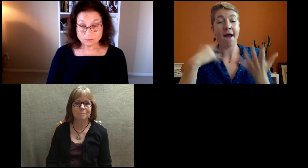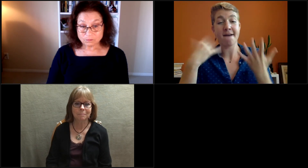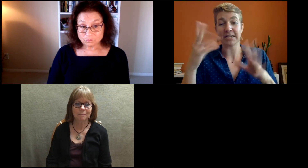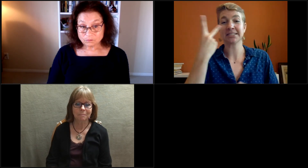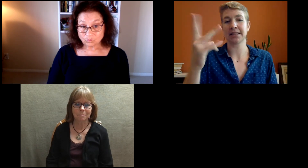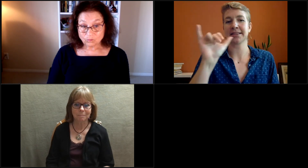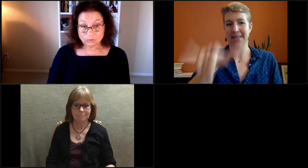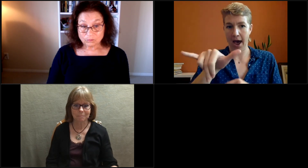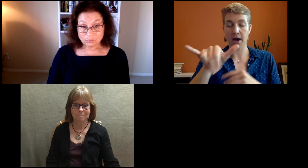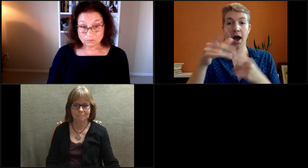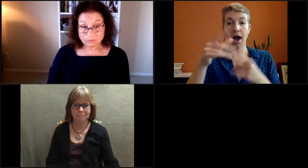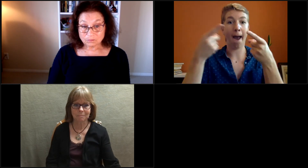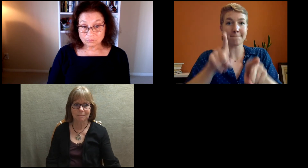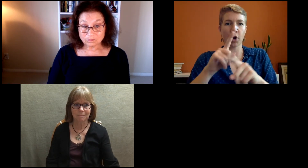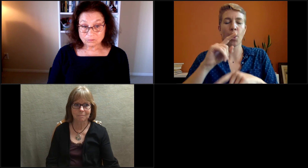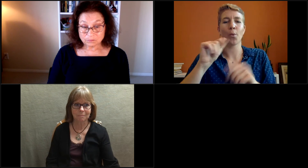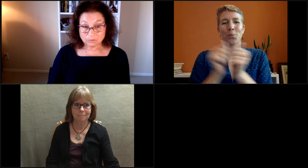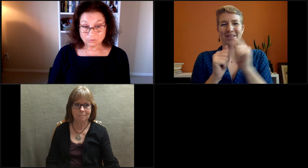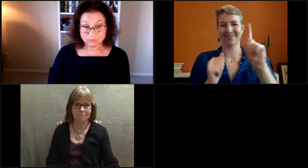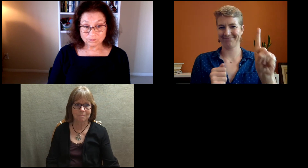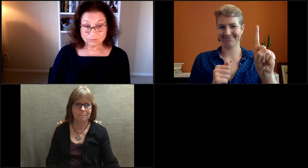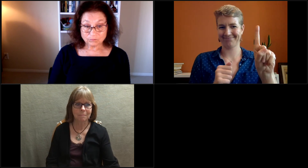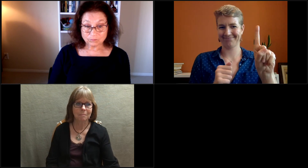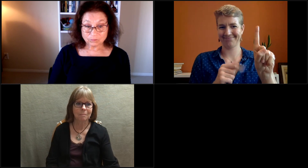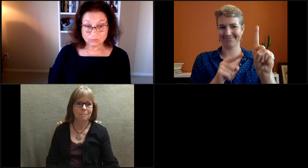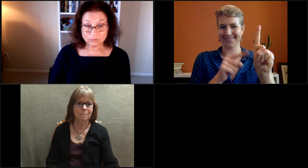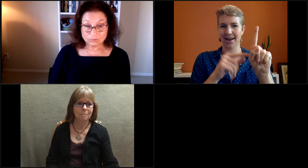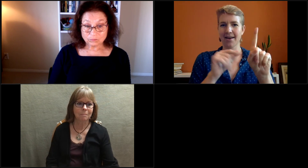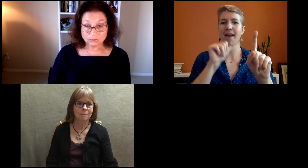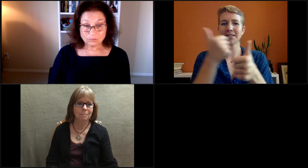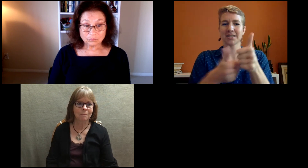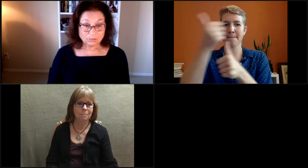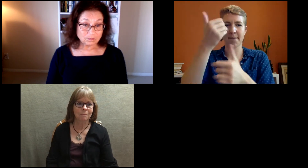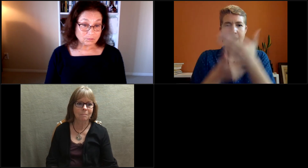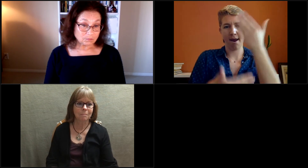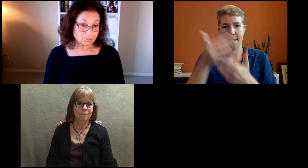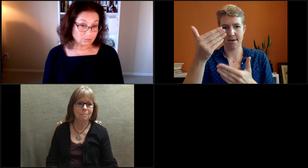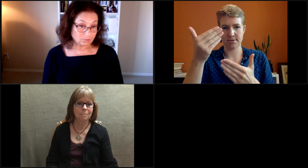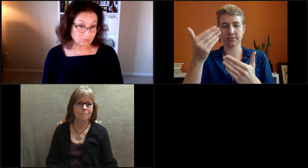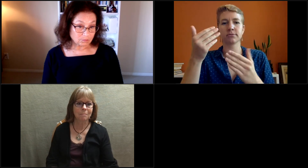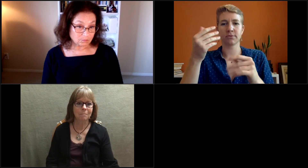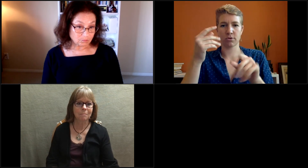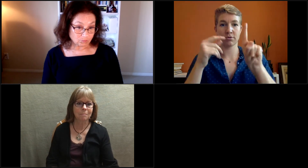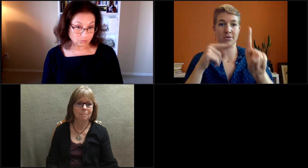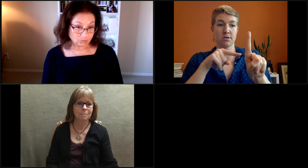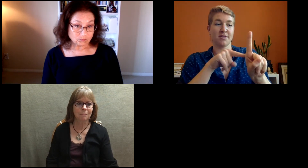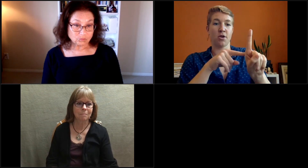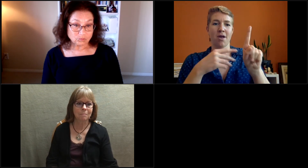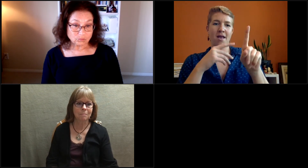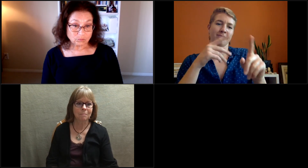I do think that we see that happen with the non-dominant hand, the ONE hand.